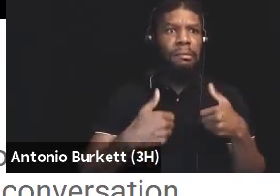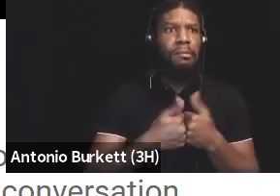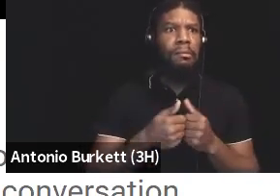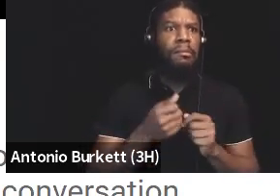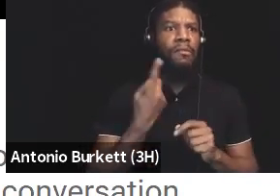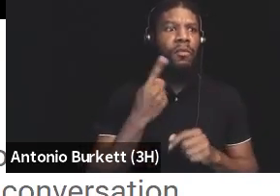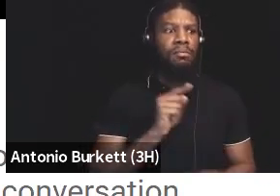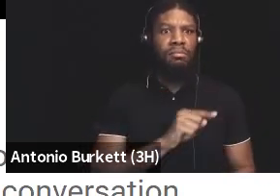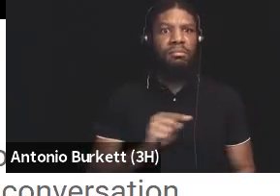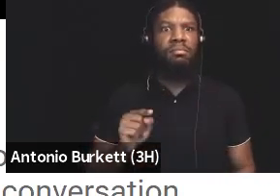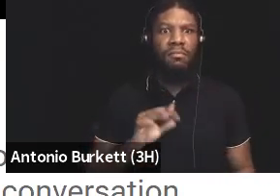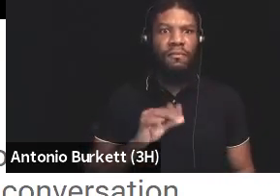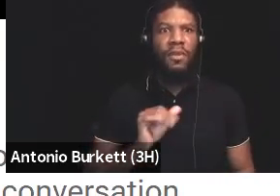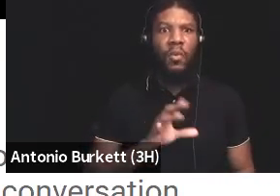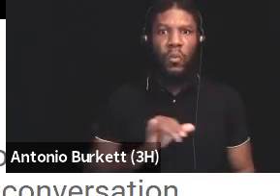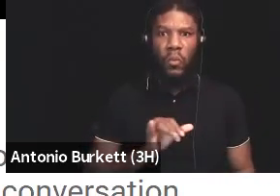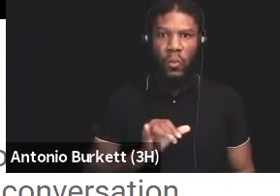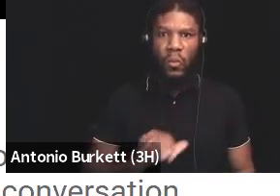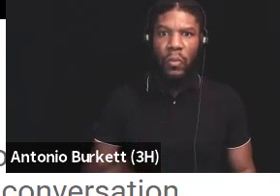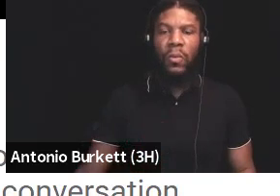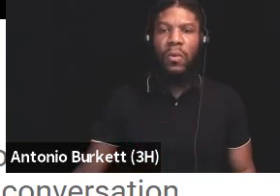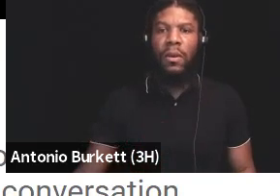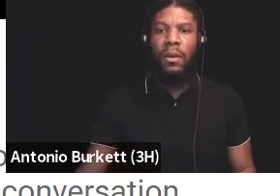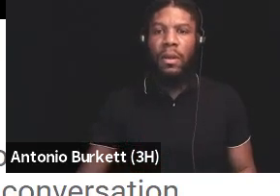Yeah. I'm glad it's going-- say, just related to that: